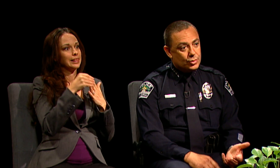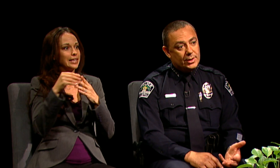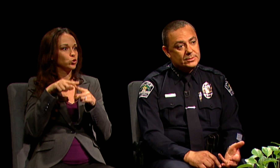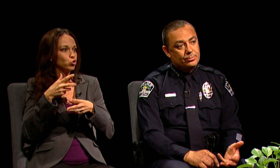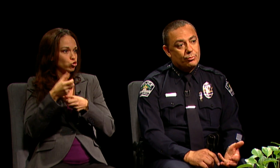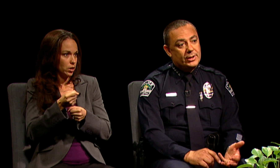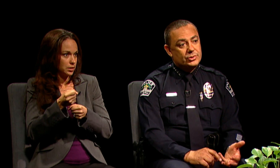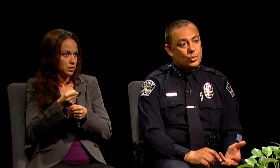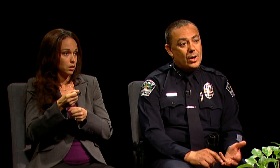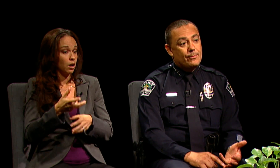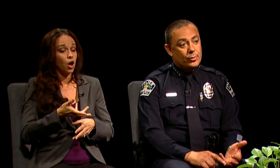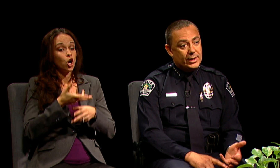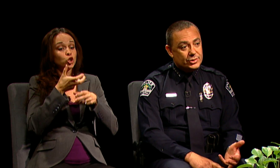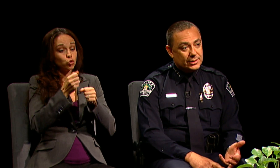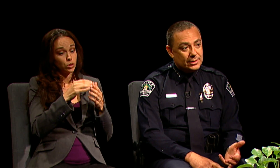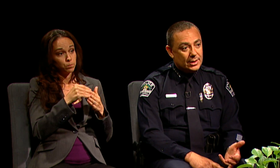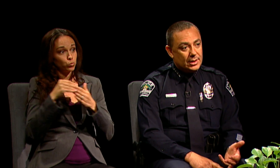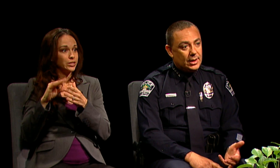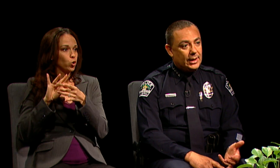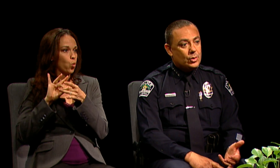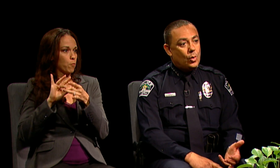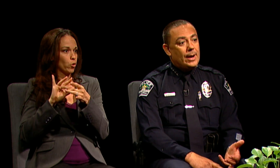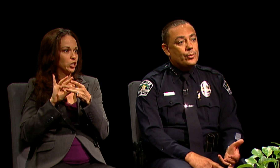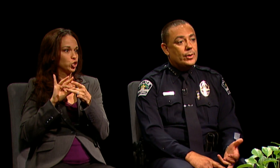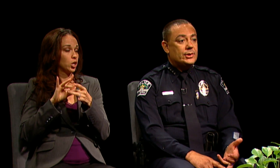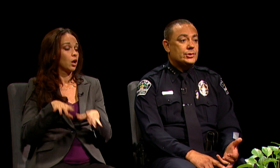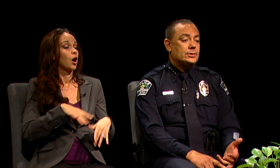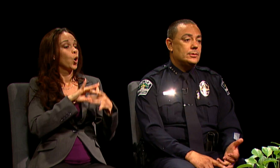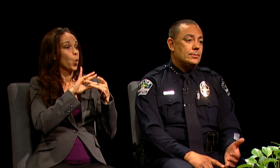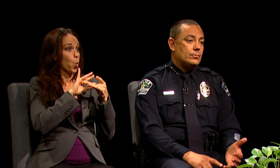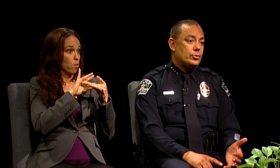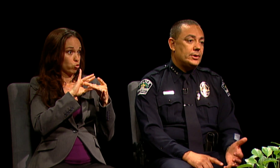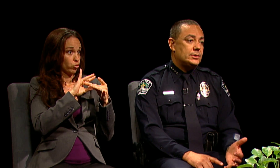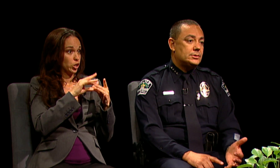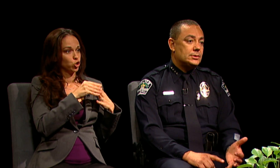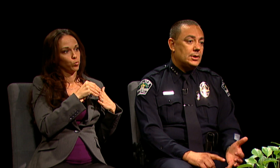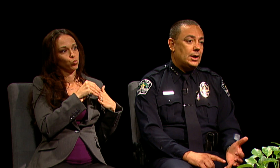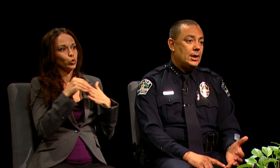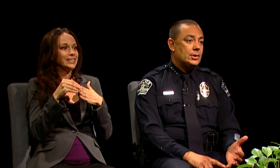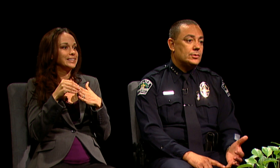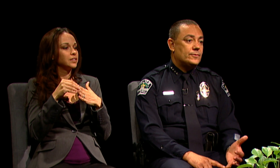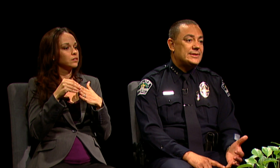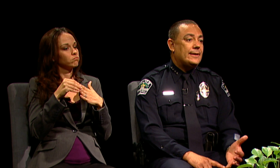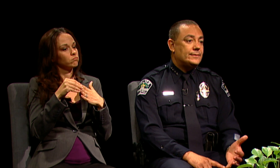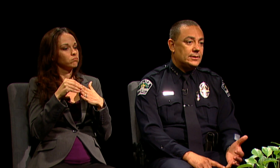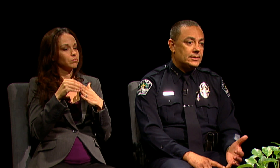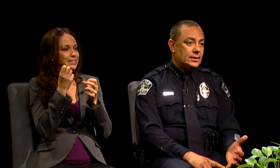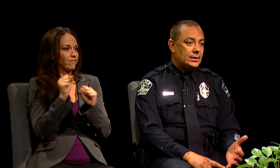TRUST BREEDS COOPERATION, AND COOPERATION BREEDS SAFETY